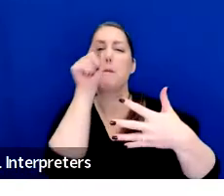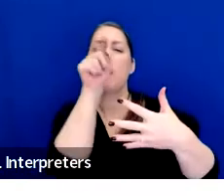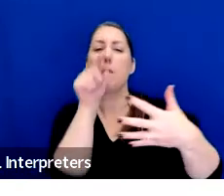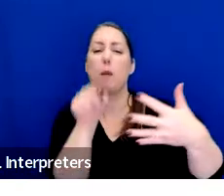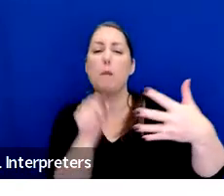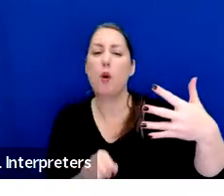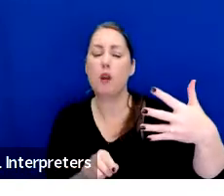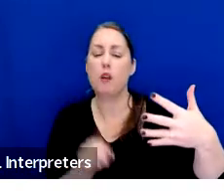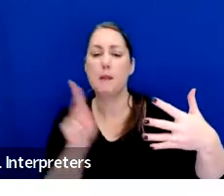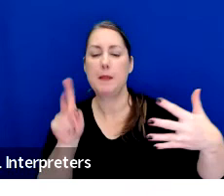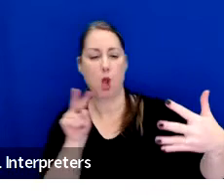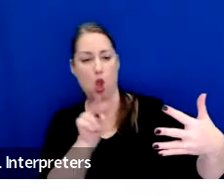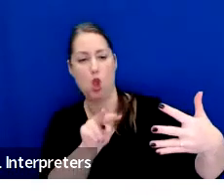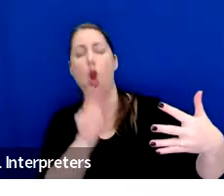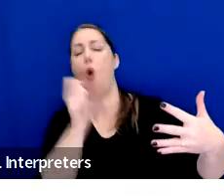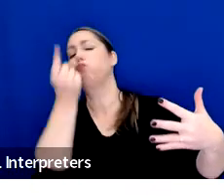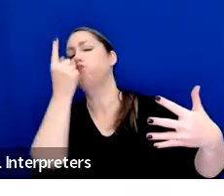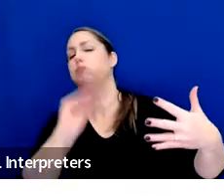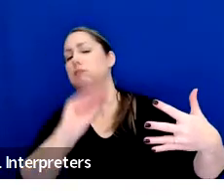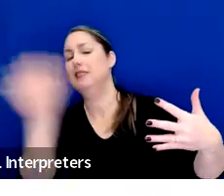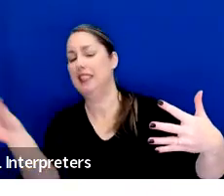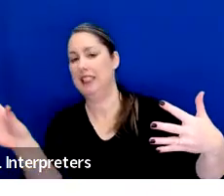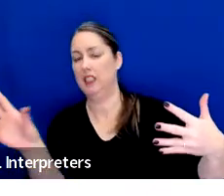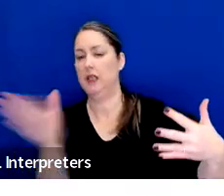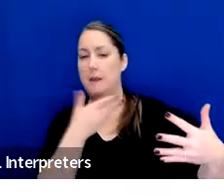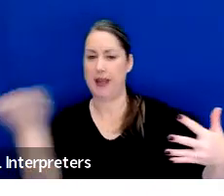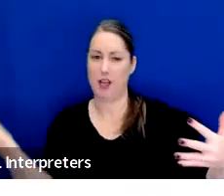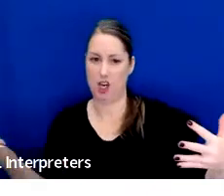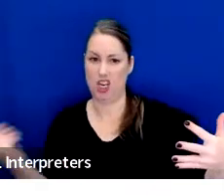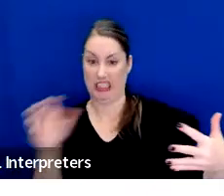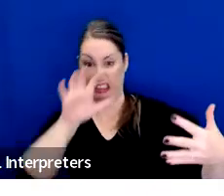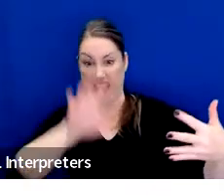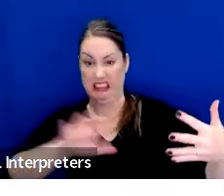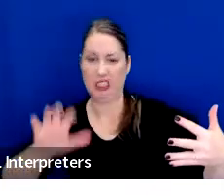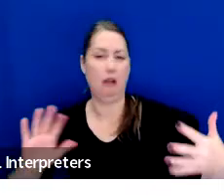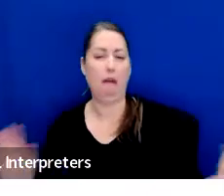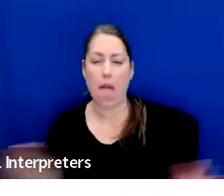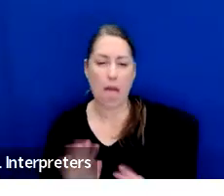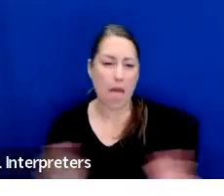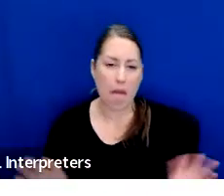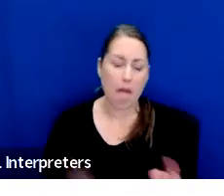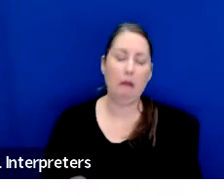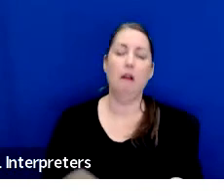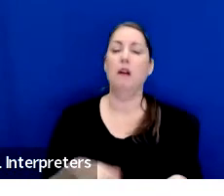And then I have a very specific instructional design style tool that I'm going to show you.